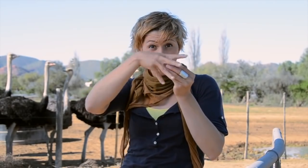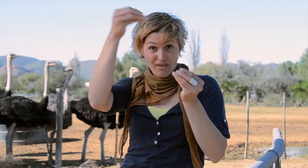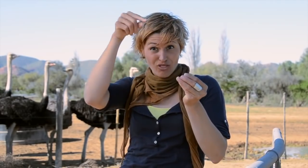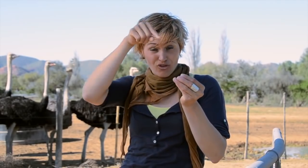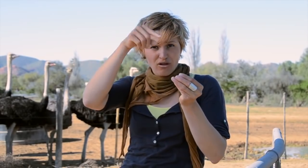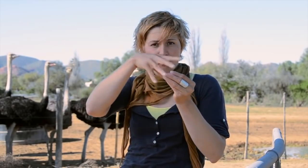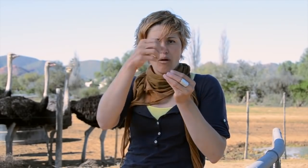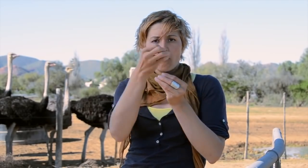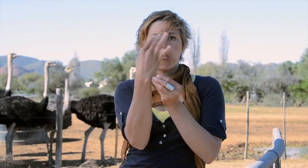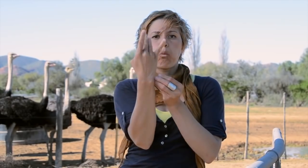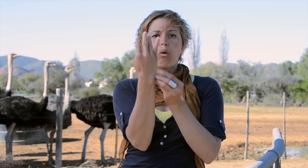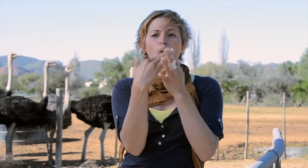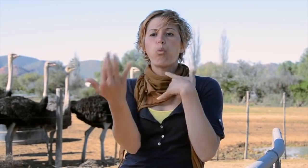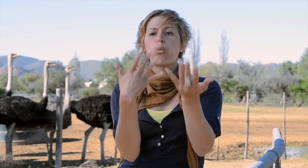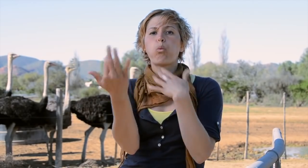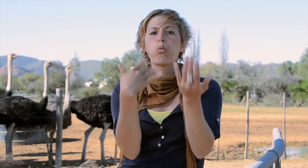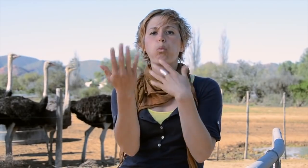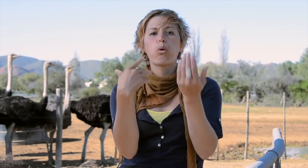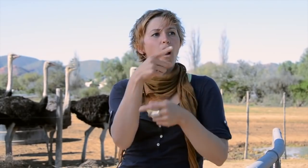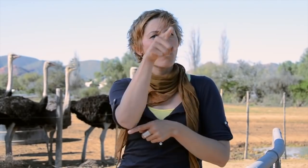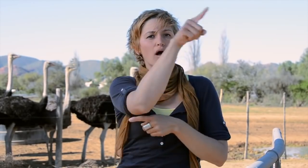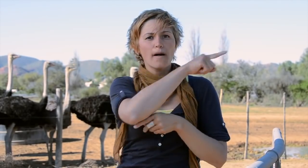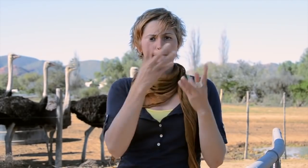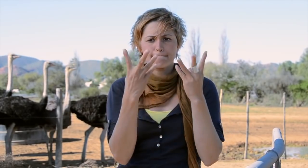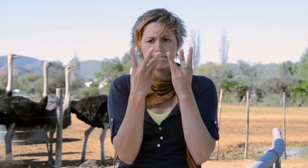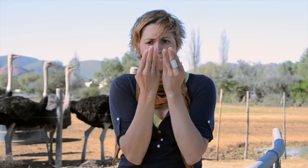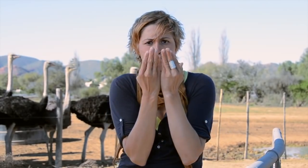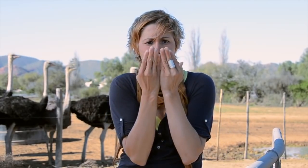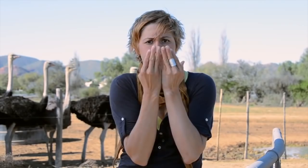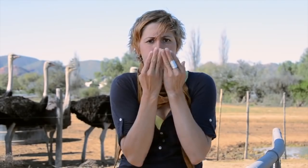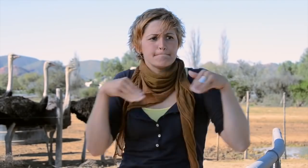Their feathers are too fine and soft while